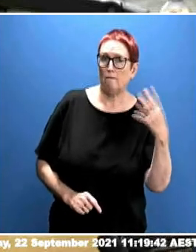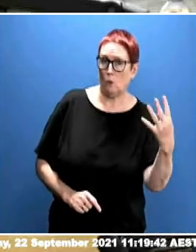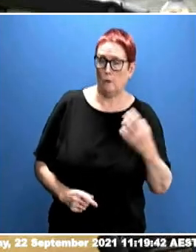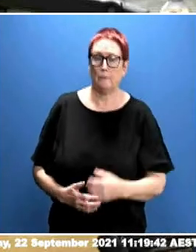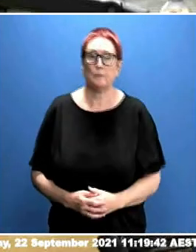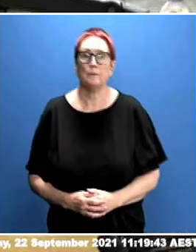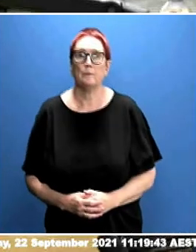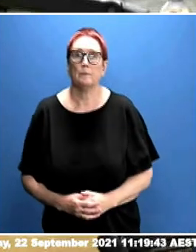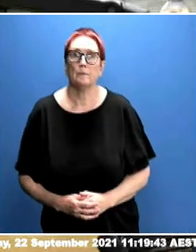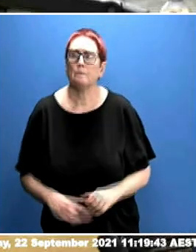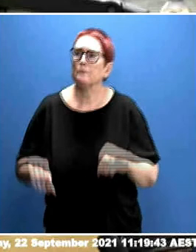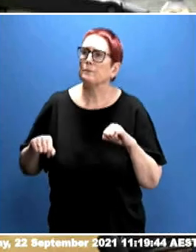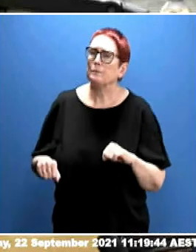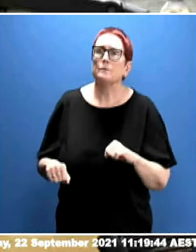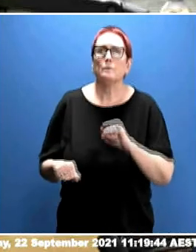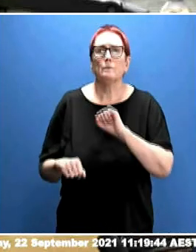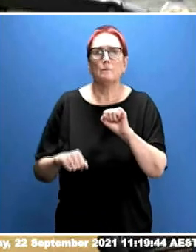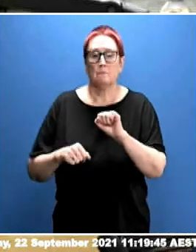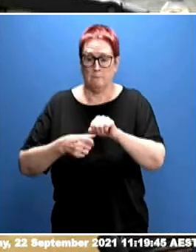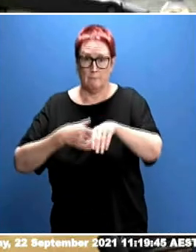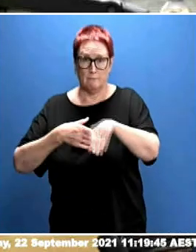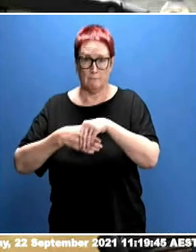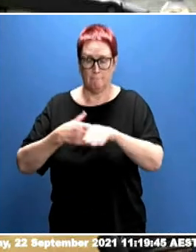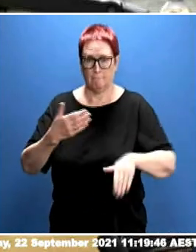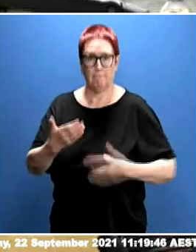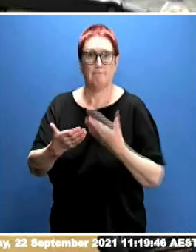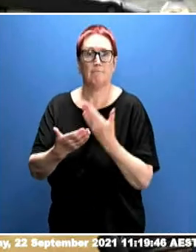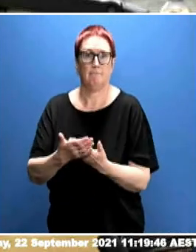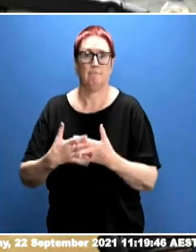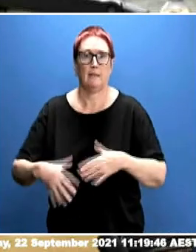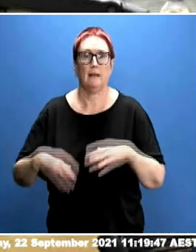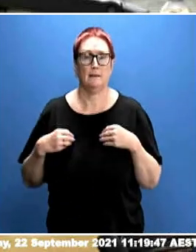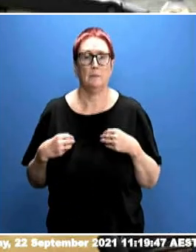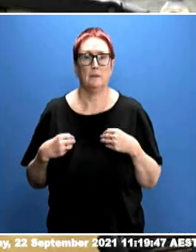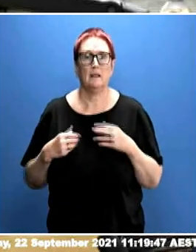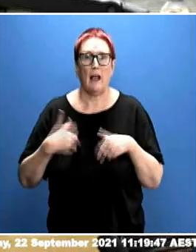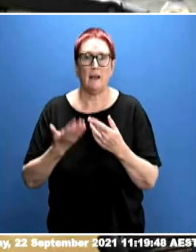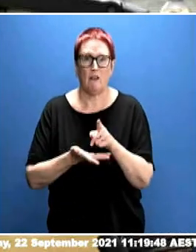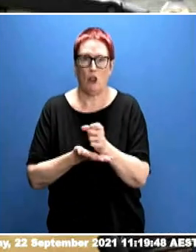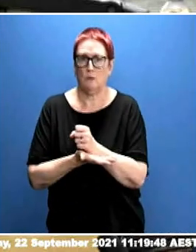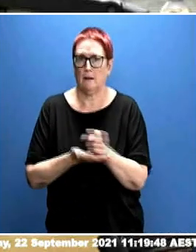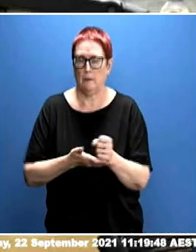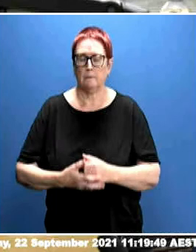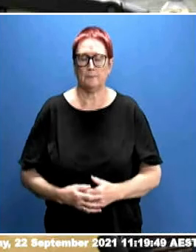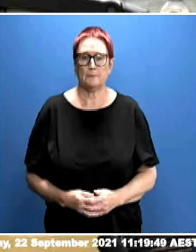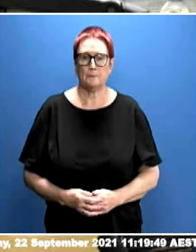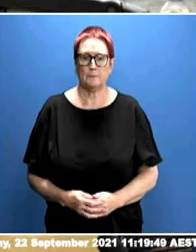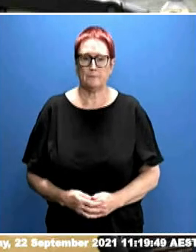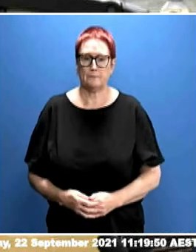The exhibit to Mr Collins' affidavit will also be admitted into evidence and given the markings indicated by Mr Crowley.